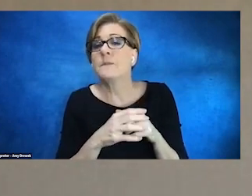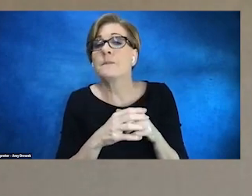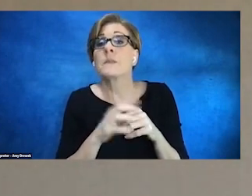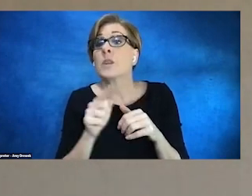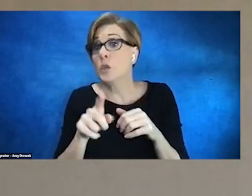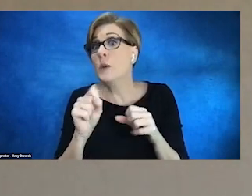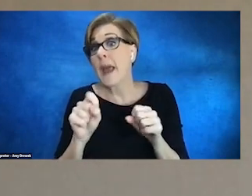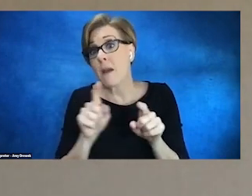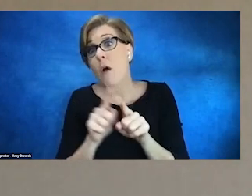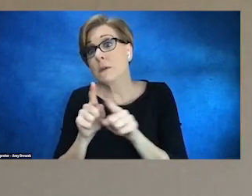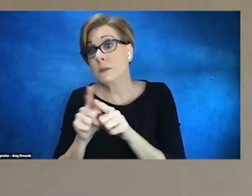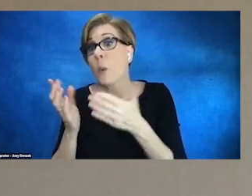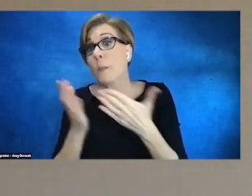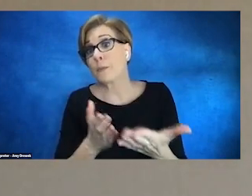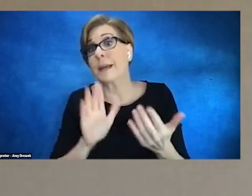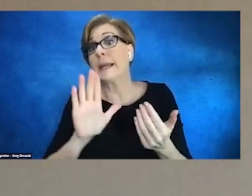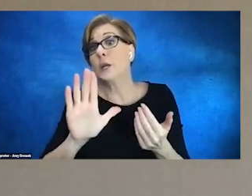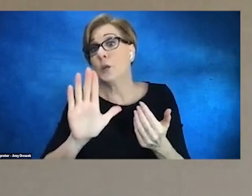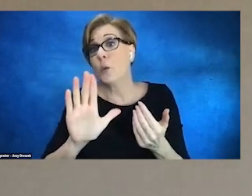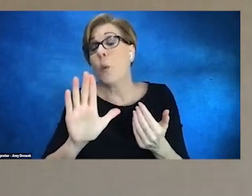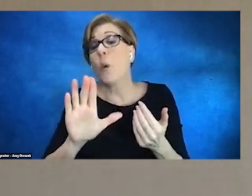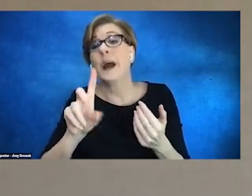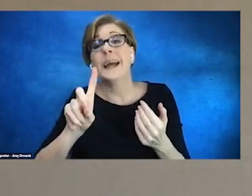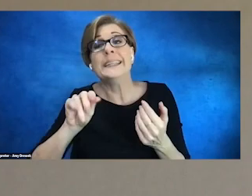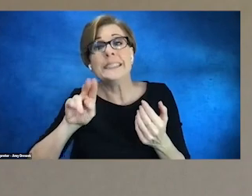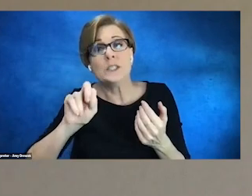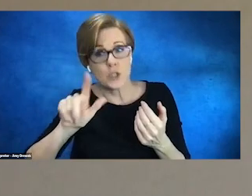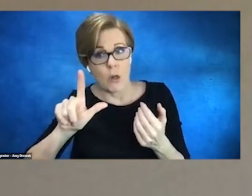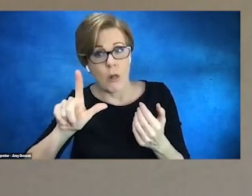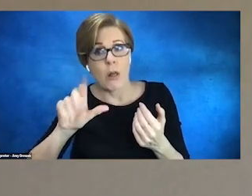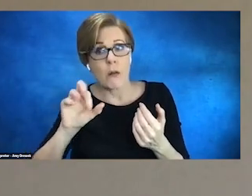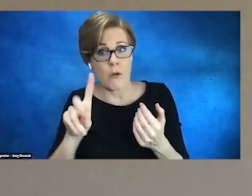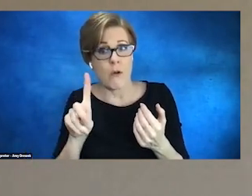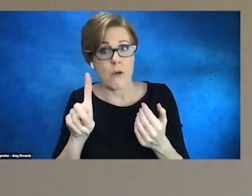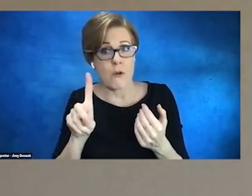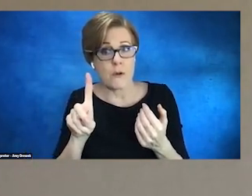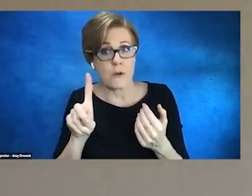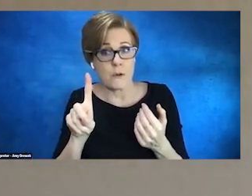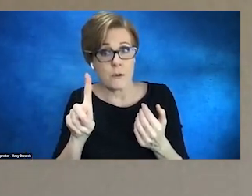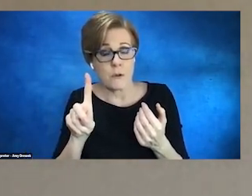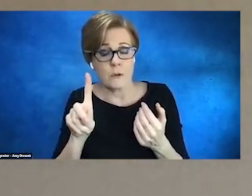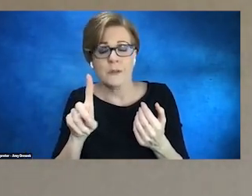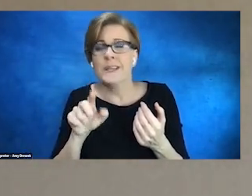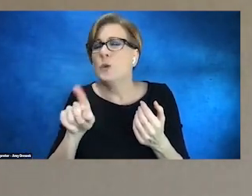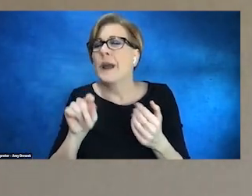we find that digital card and issue them a standard ballot not a conditional ballot